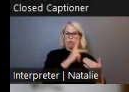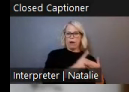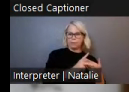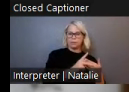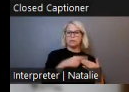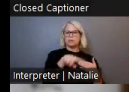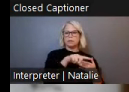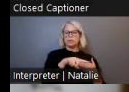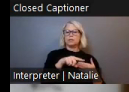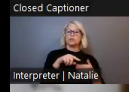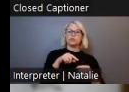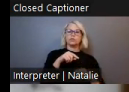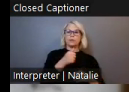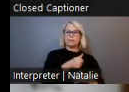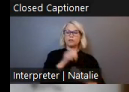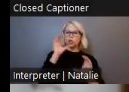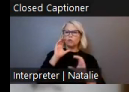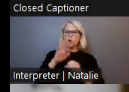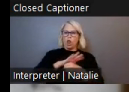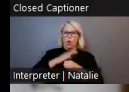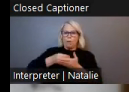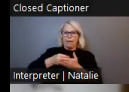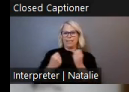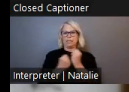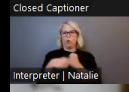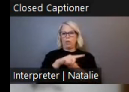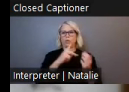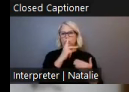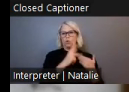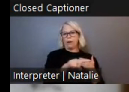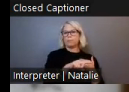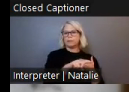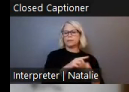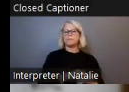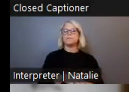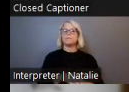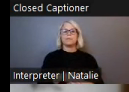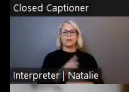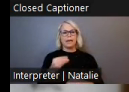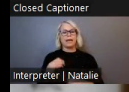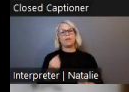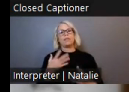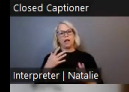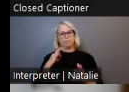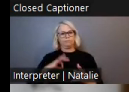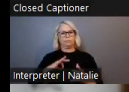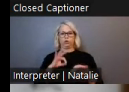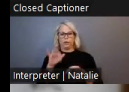to look for local money to support those programs, and there are a lot of advantages to doing that, but I will get into.